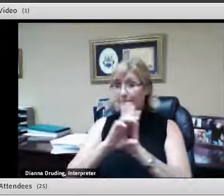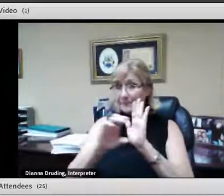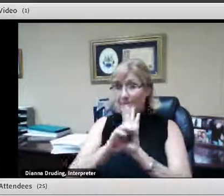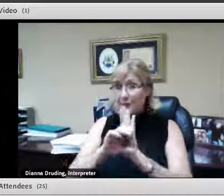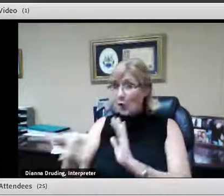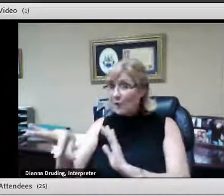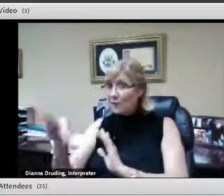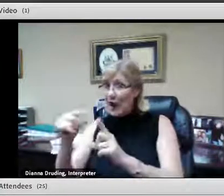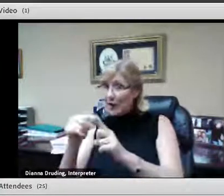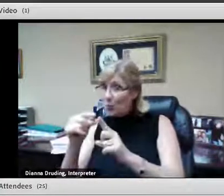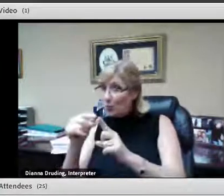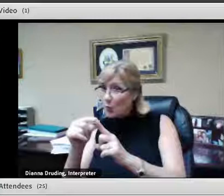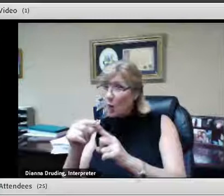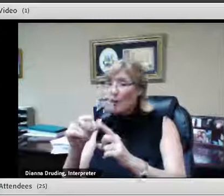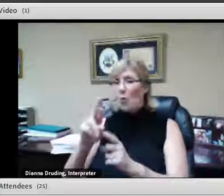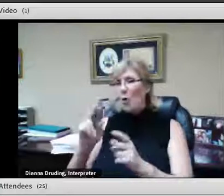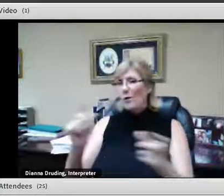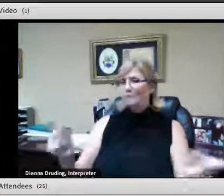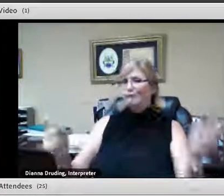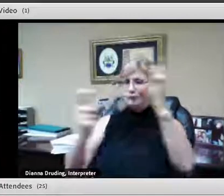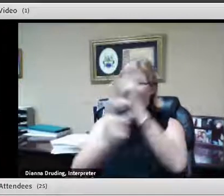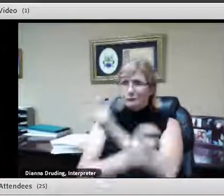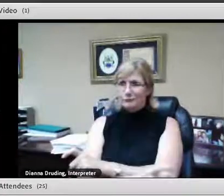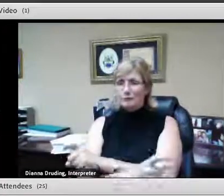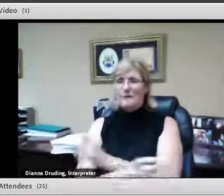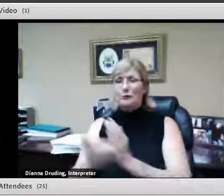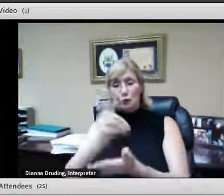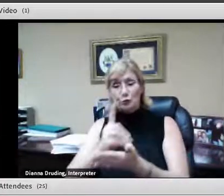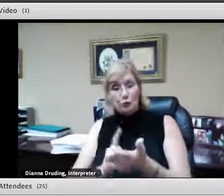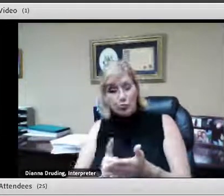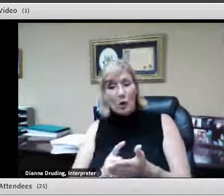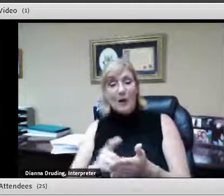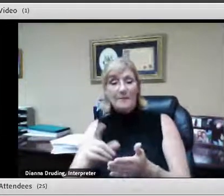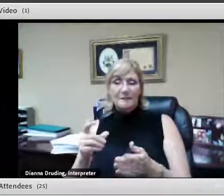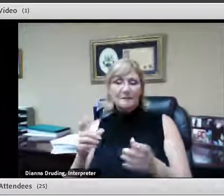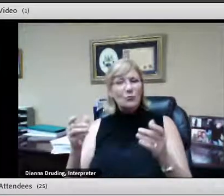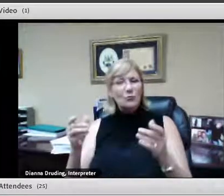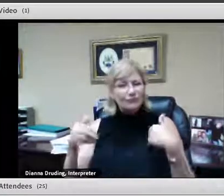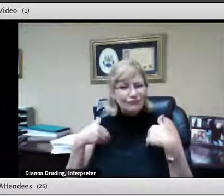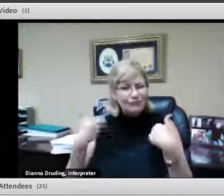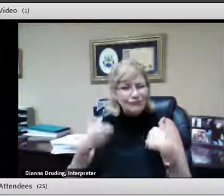Or other way around, you describe it, and that'll be good for the little kids. You describe what you want them to find,